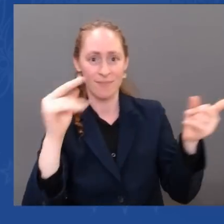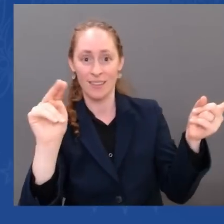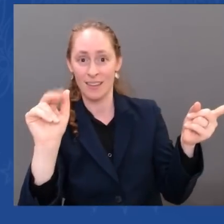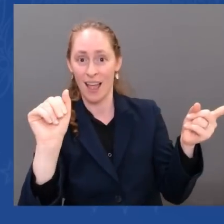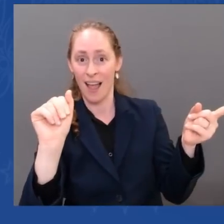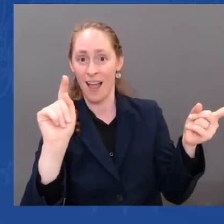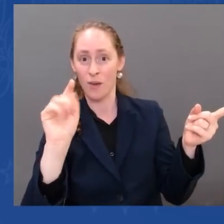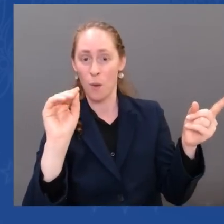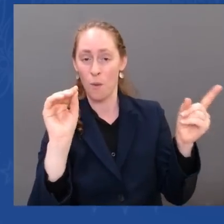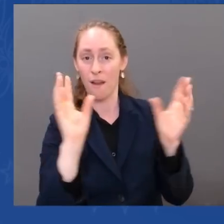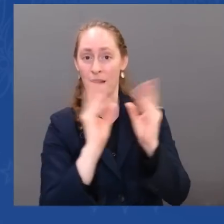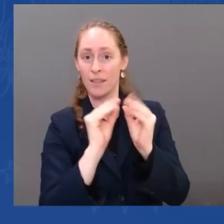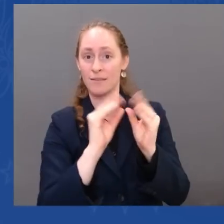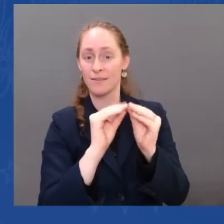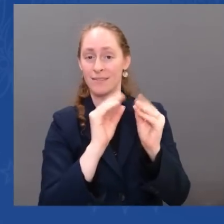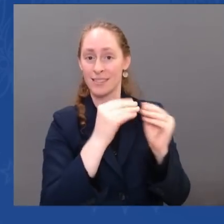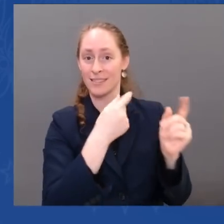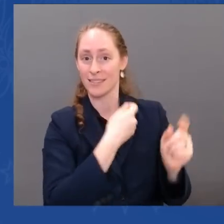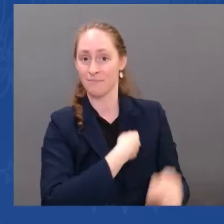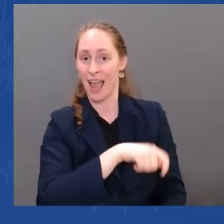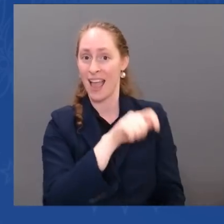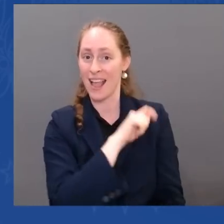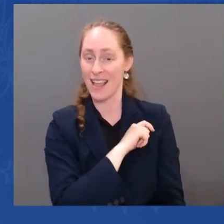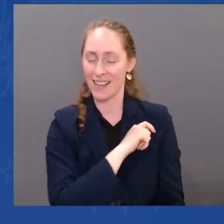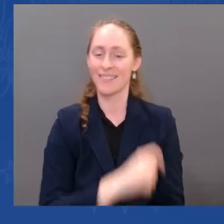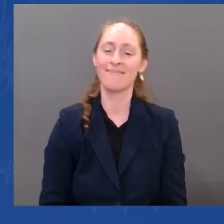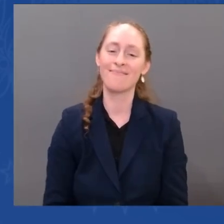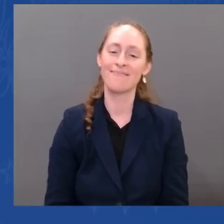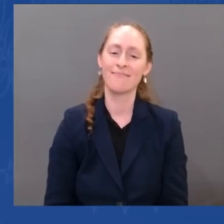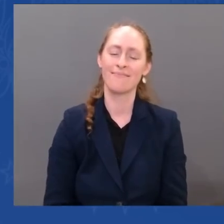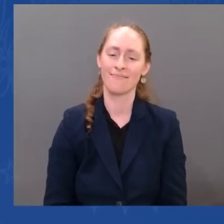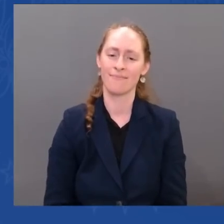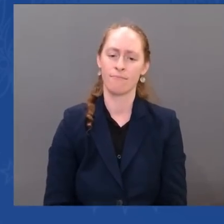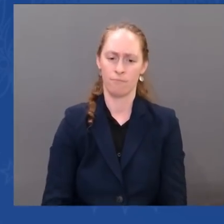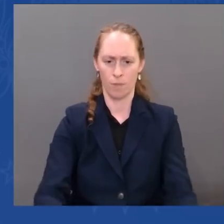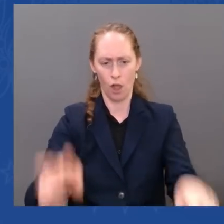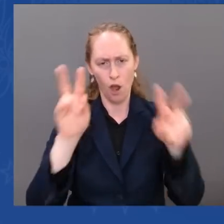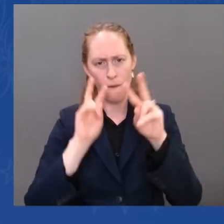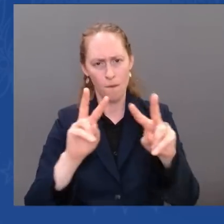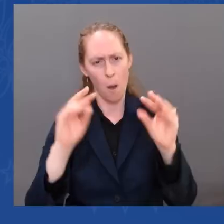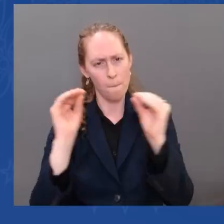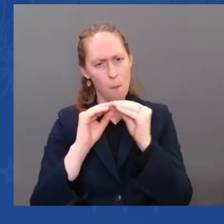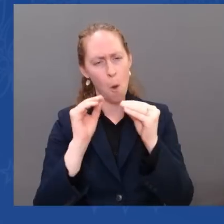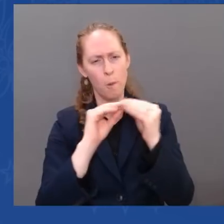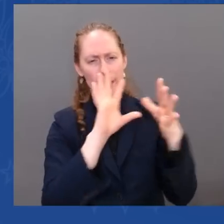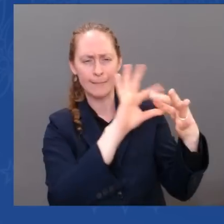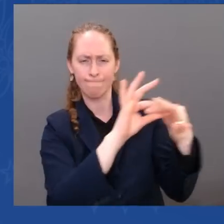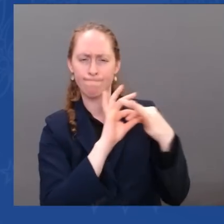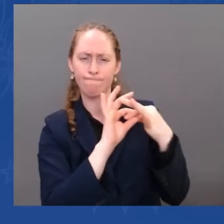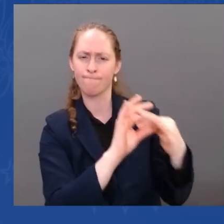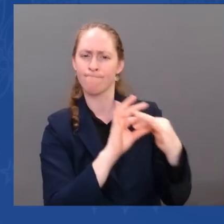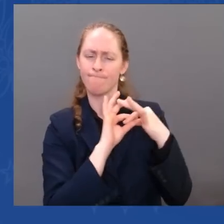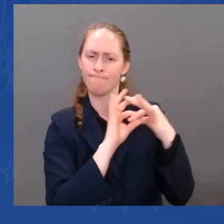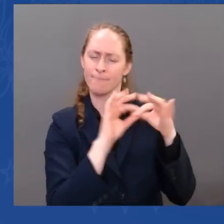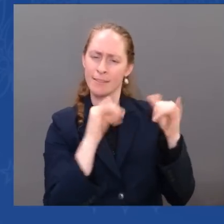on behalf of our two nations and all of our shared values. But really, Jill and I are looking forward to seeing in Greece as well.